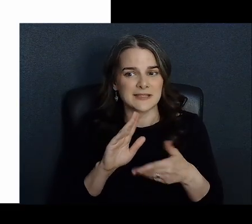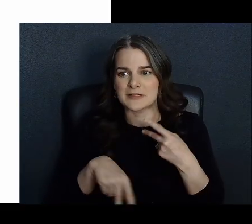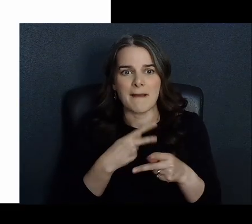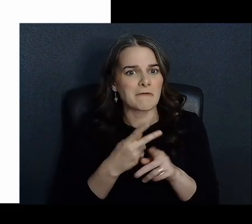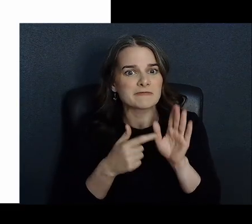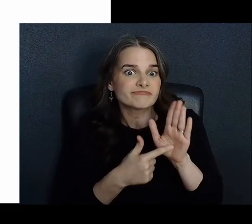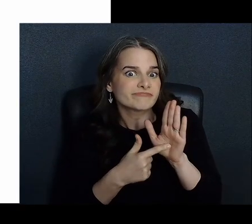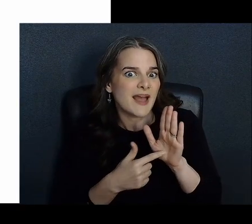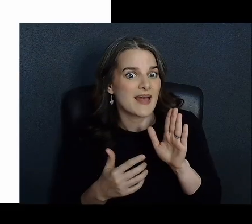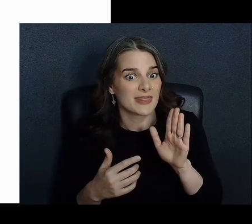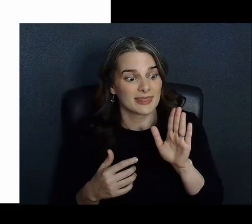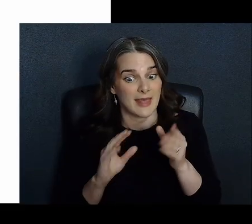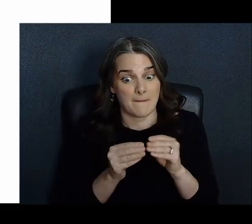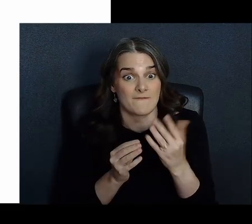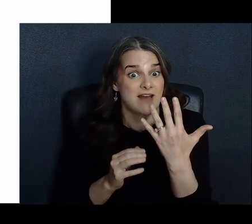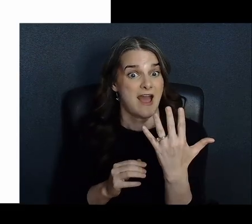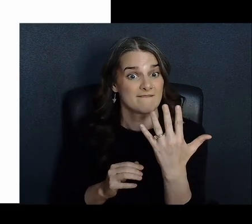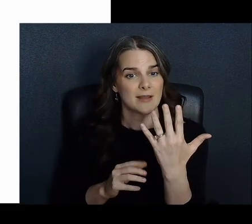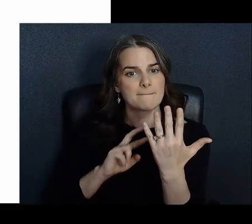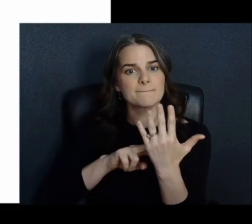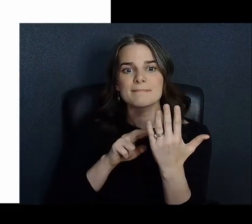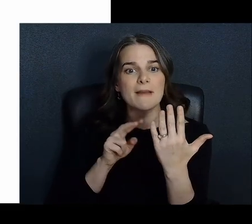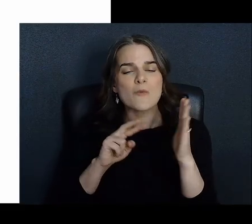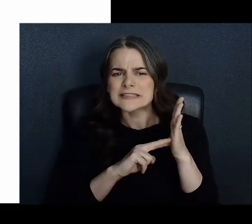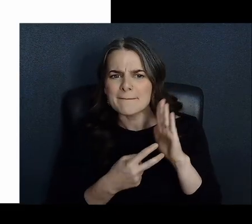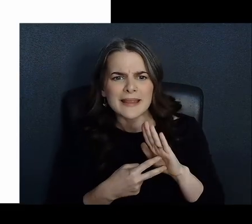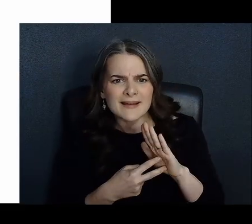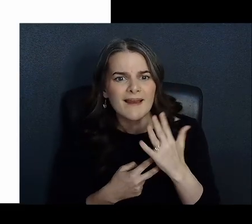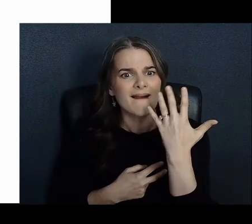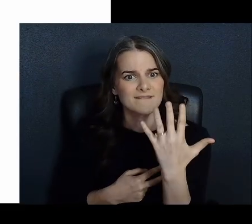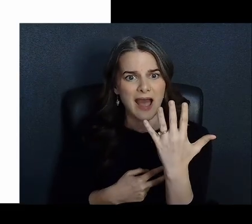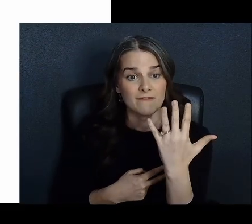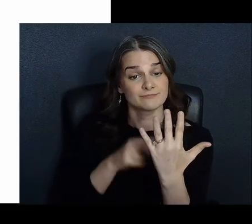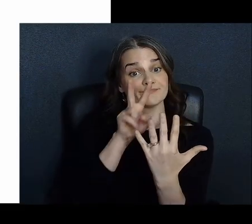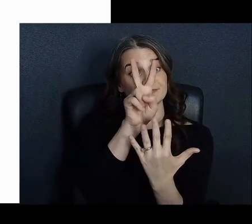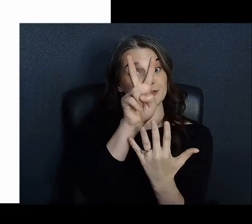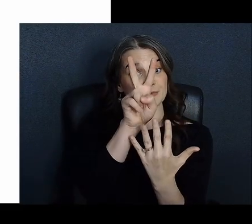that above it is 2, on the left of it is 4, on the right is 6.